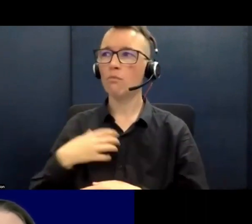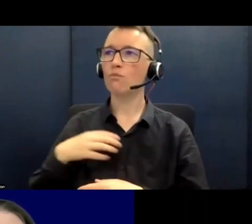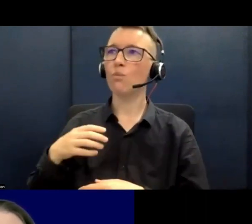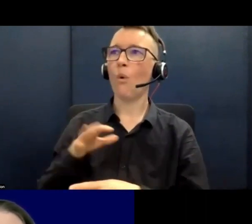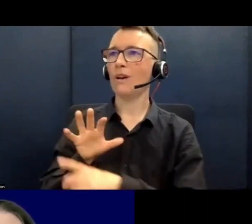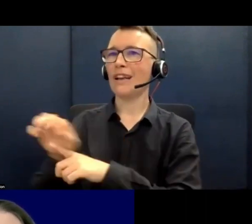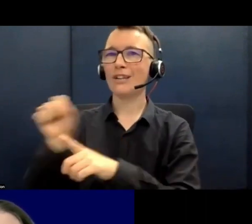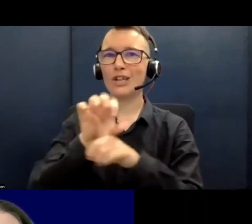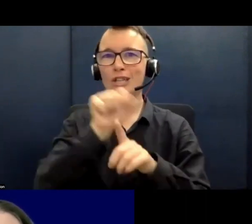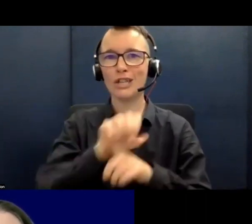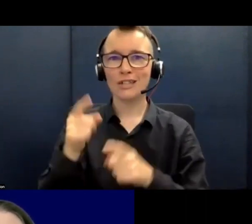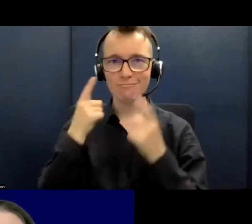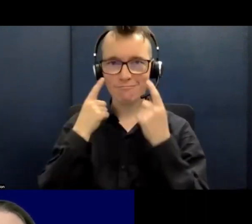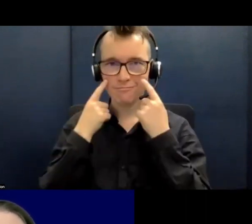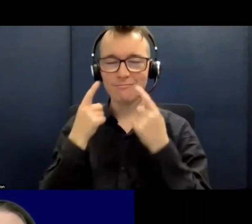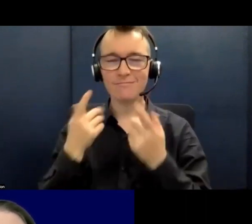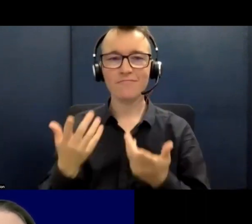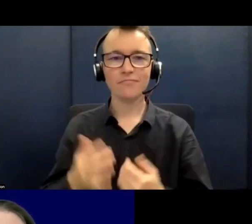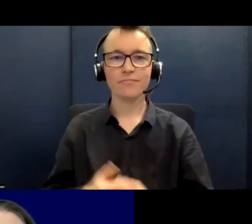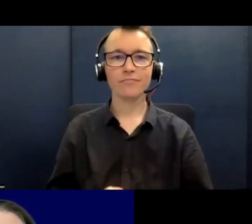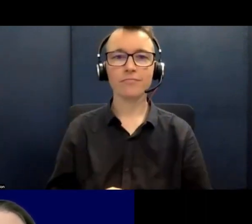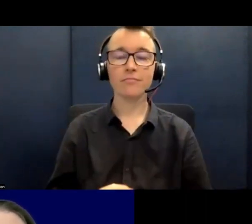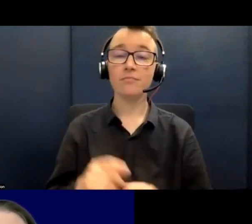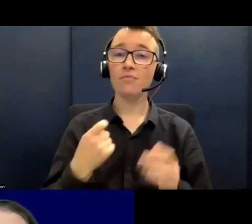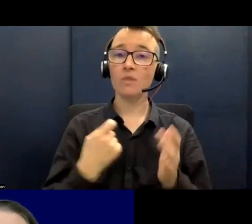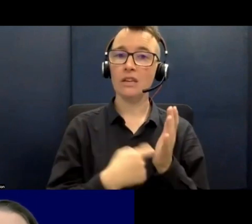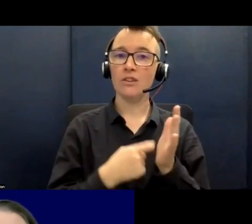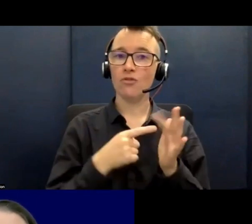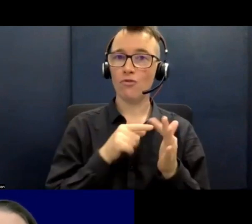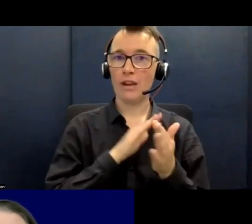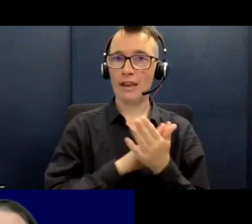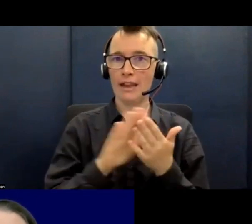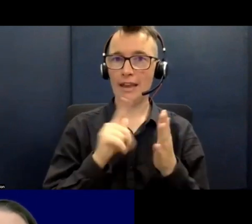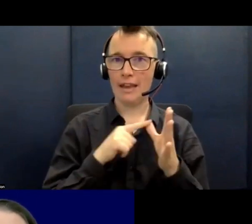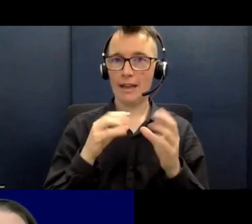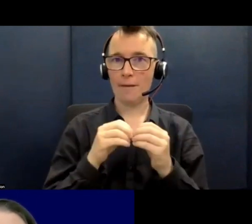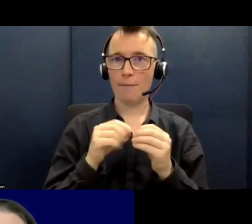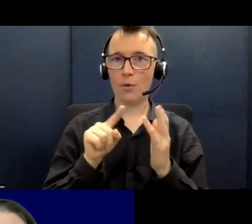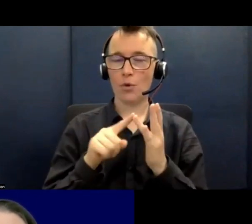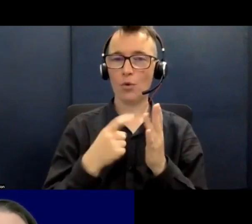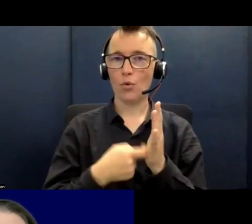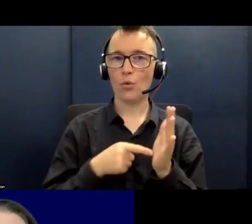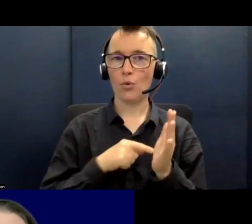rehab orthoptists are able to close that gap is after the assessment,